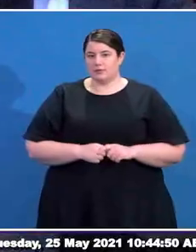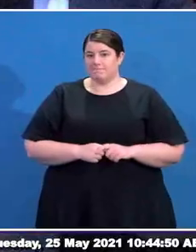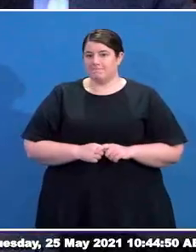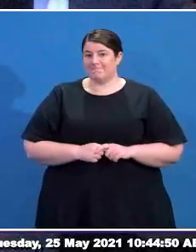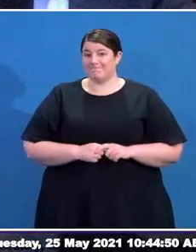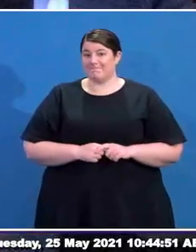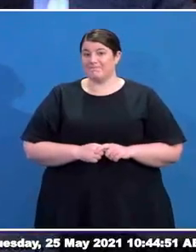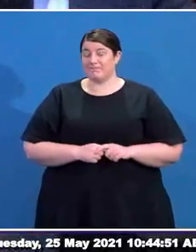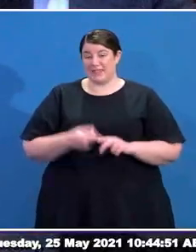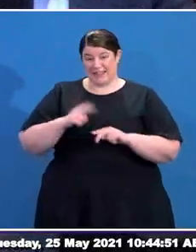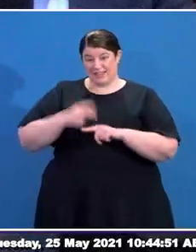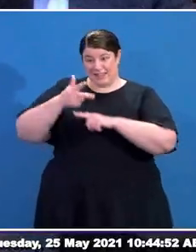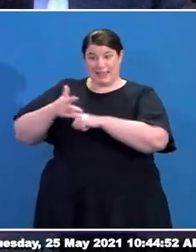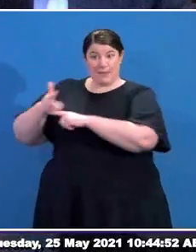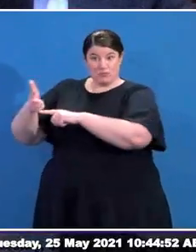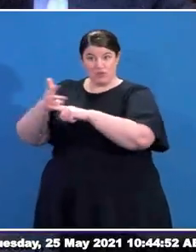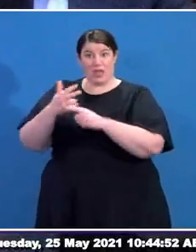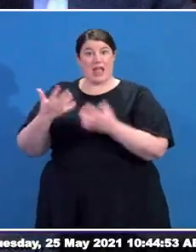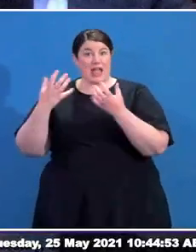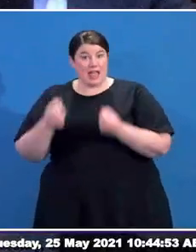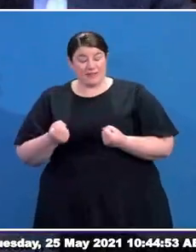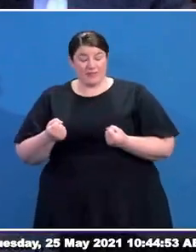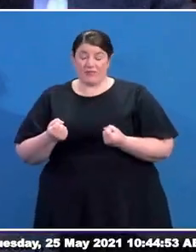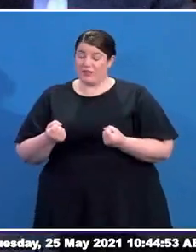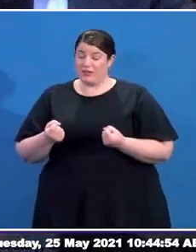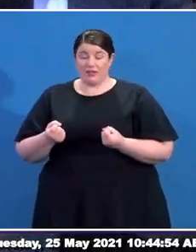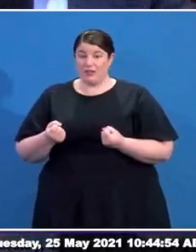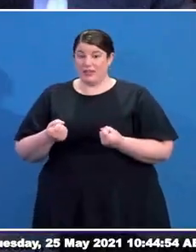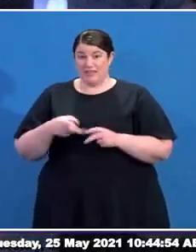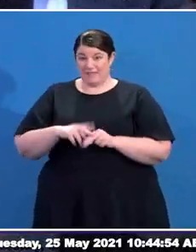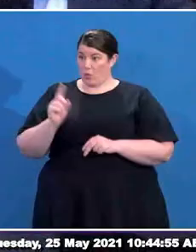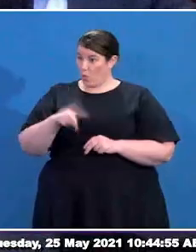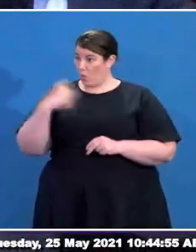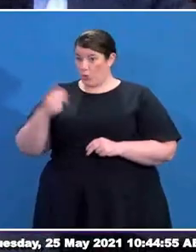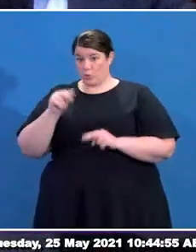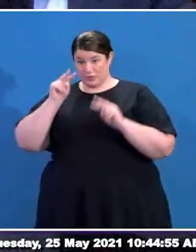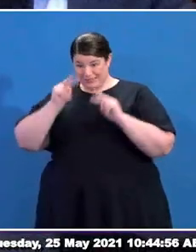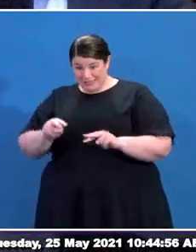Absolutely. I think if everyone could see what he did,